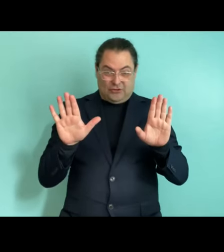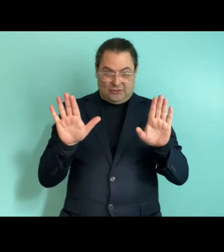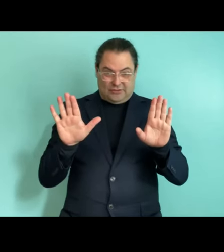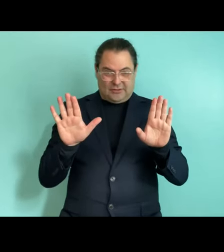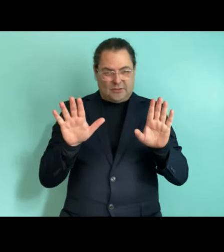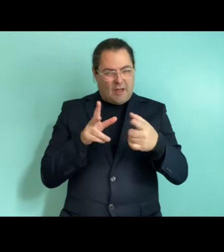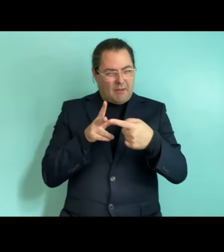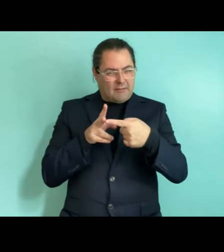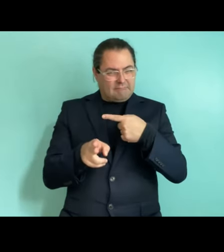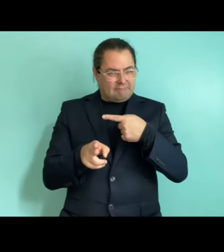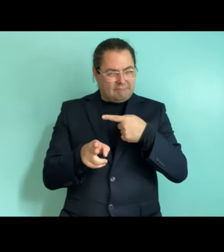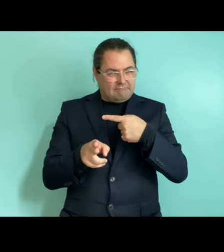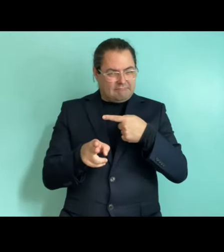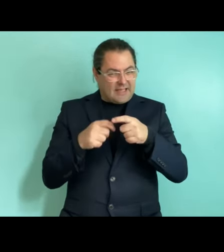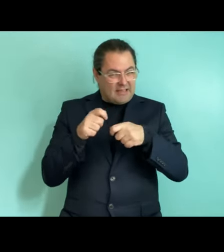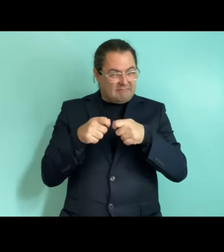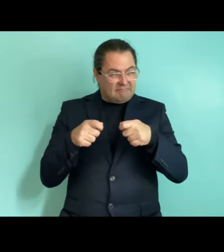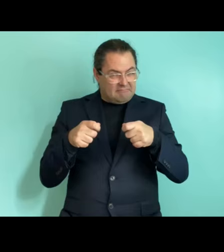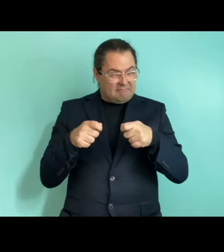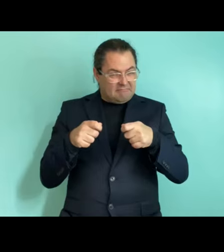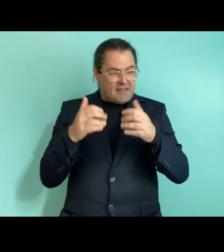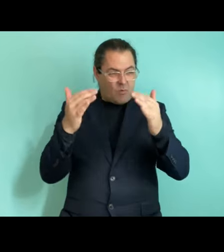you know, can you quickly wrap up so that we can move to the next speaker.